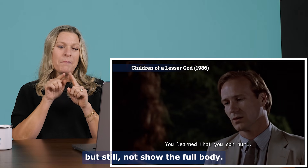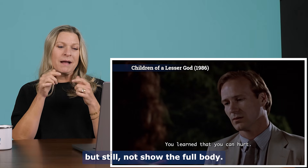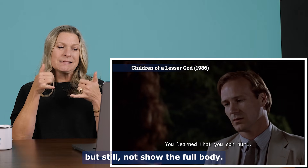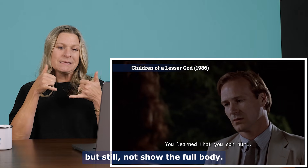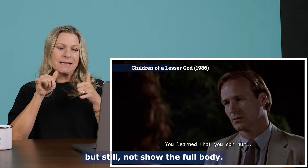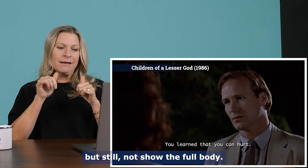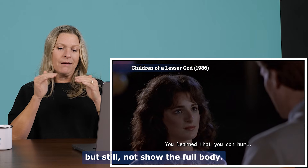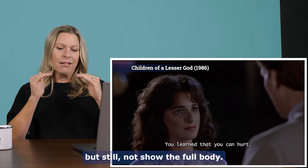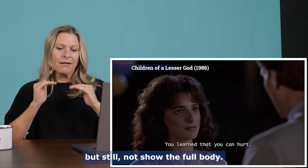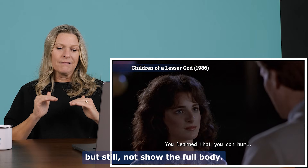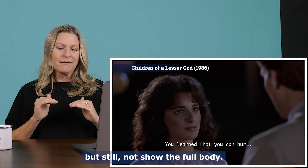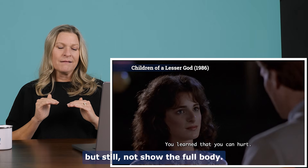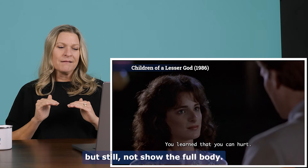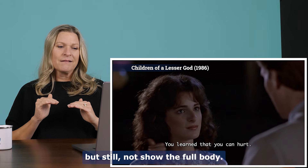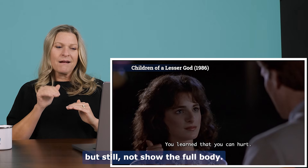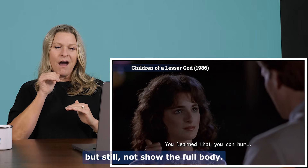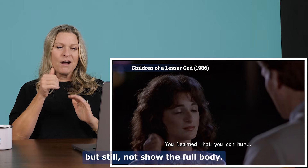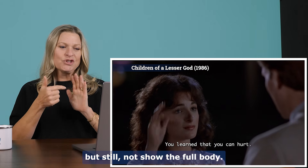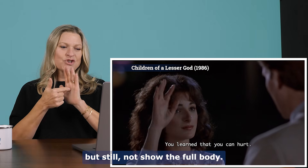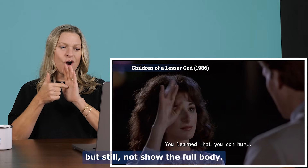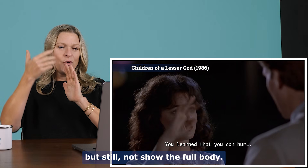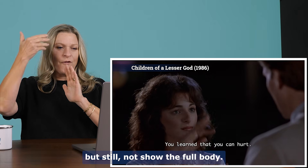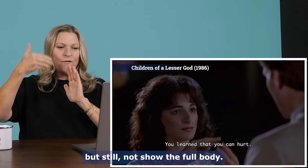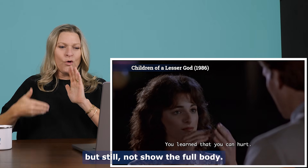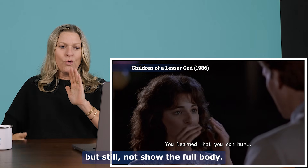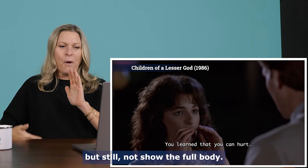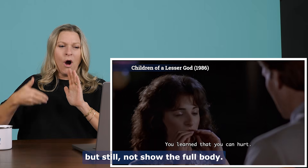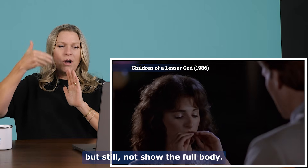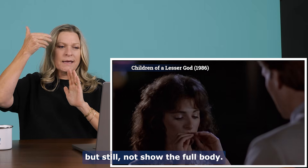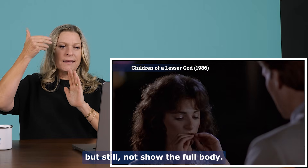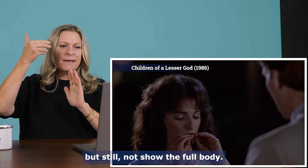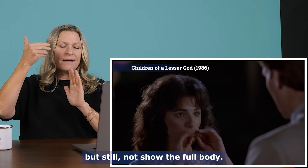but still, not show the full body.